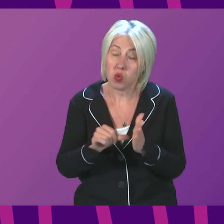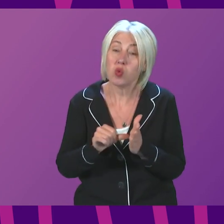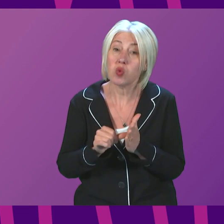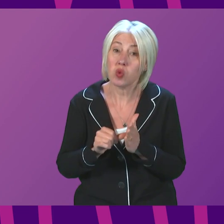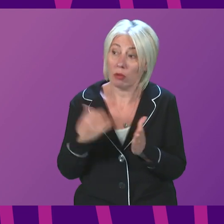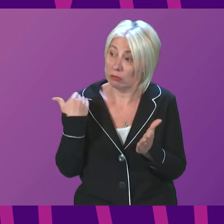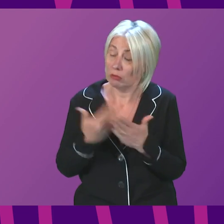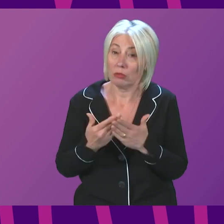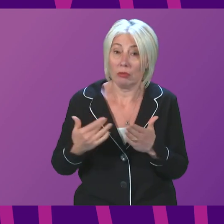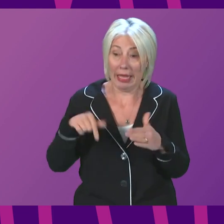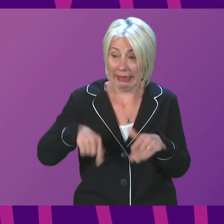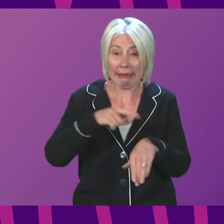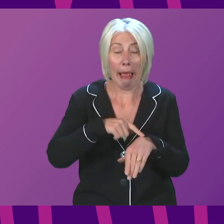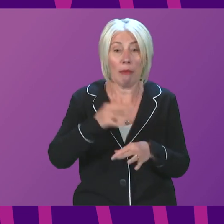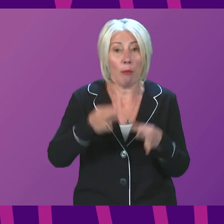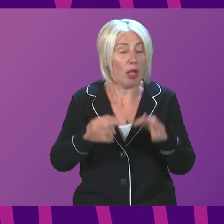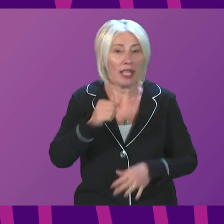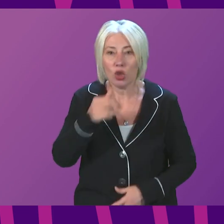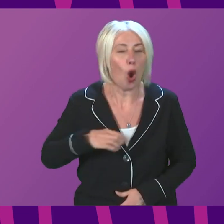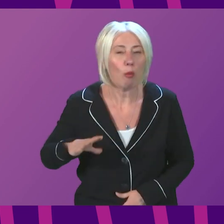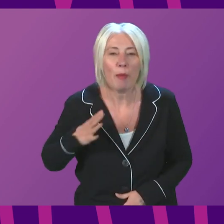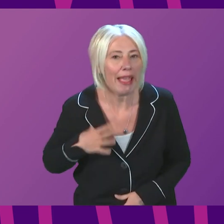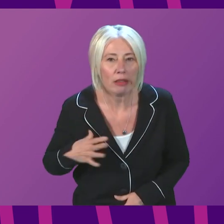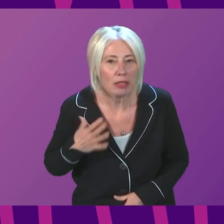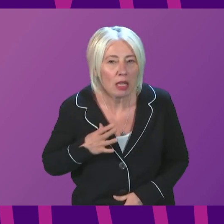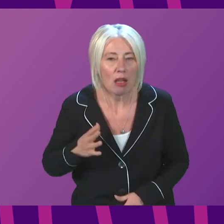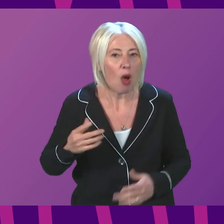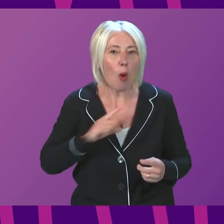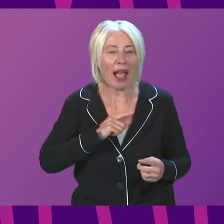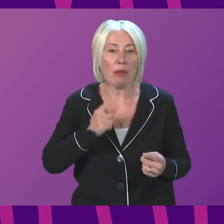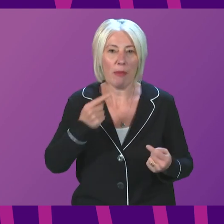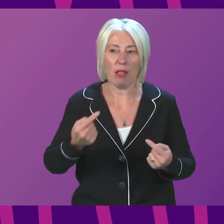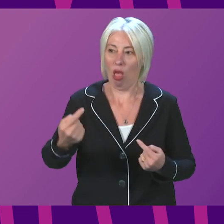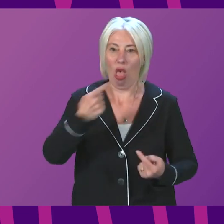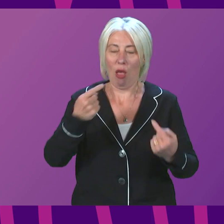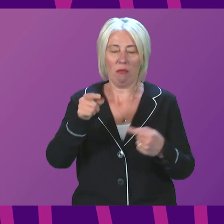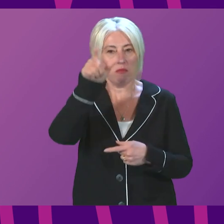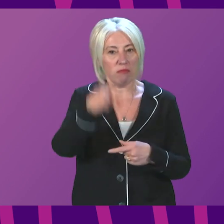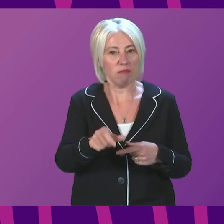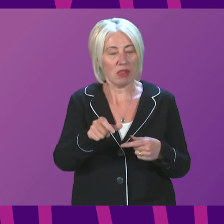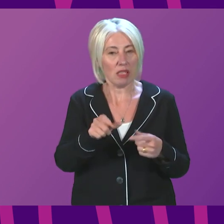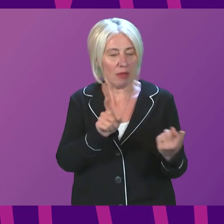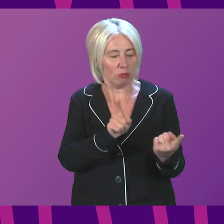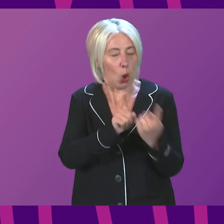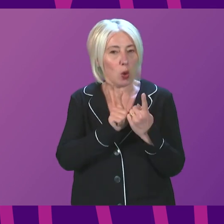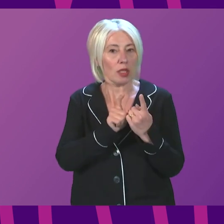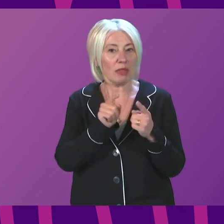in politics because I was not prepared to have simply swept under the carpet allegations that had been made against somebody who had been very close to me.